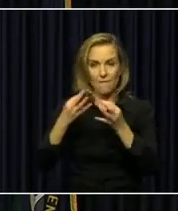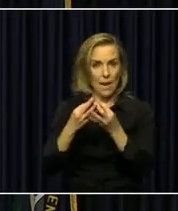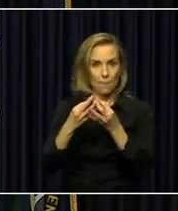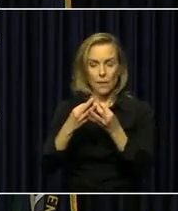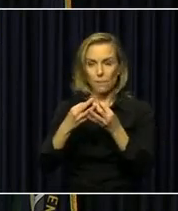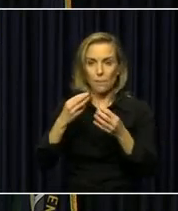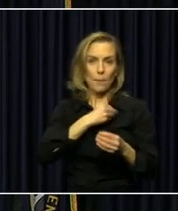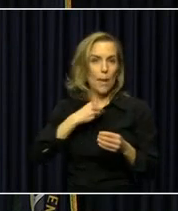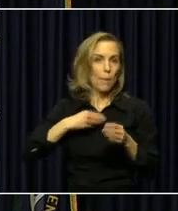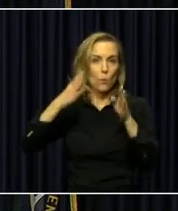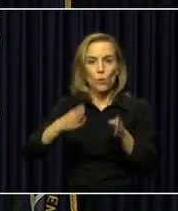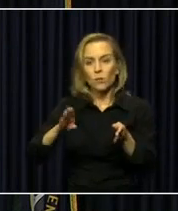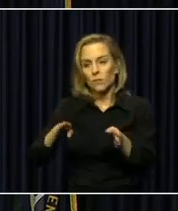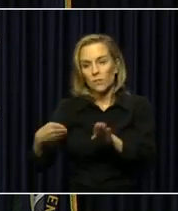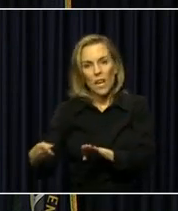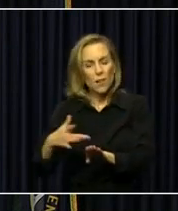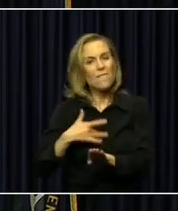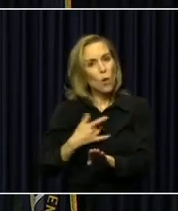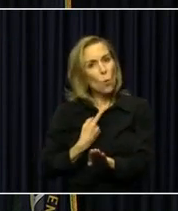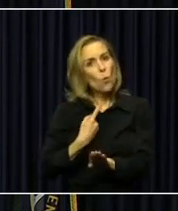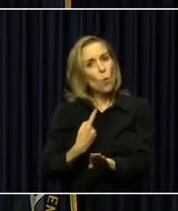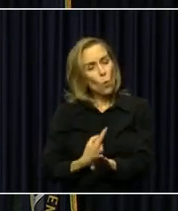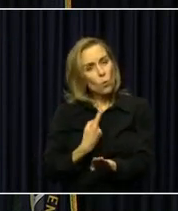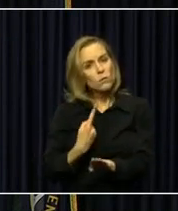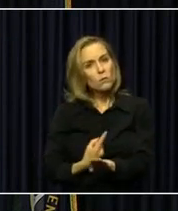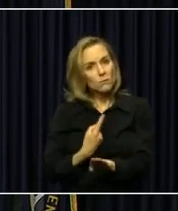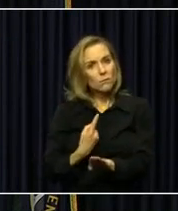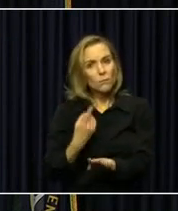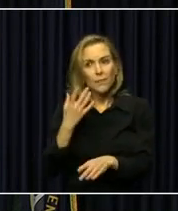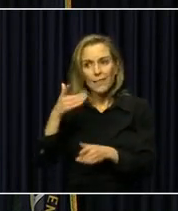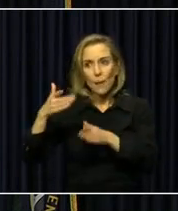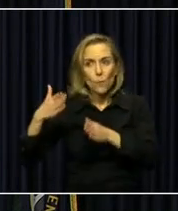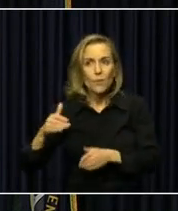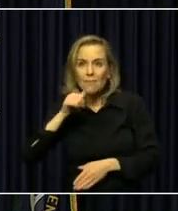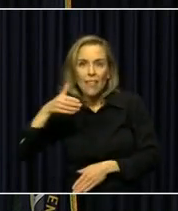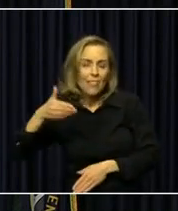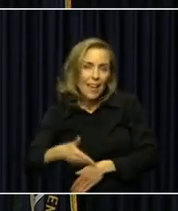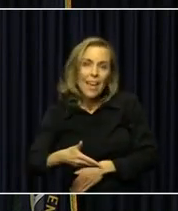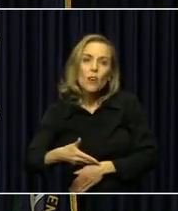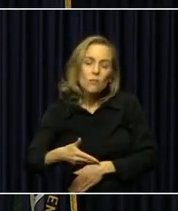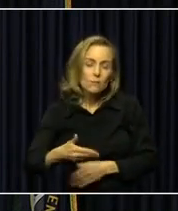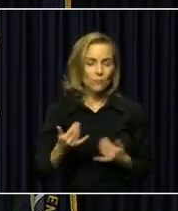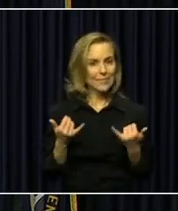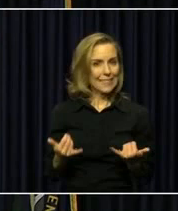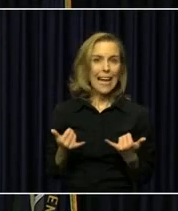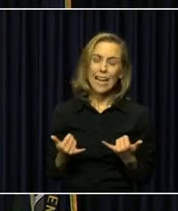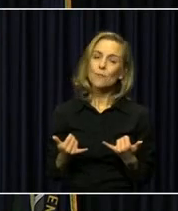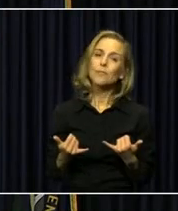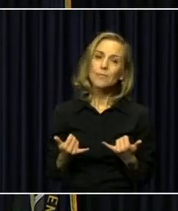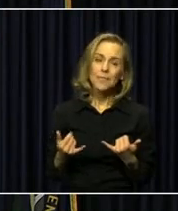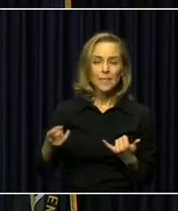CONTRACTEN, WEBSTER AND WOODFORD P ONE IN ALLEN, BOONE,